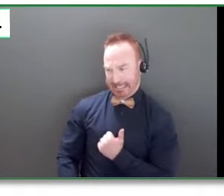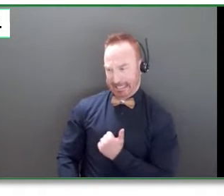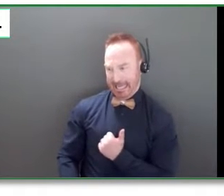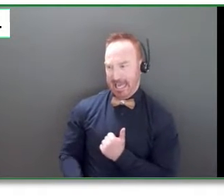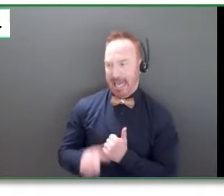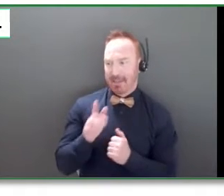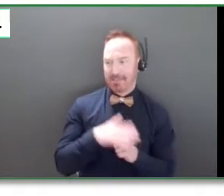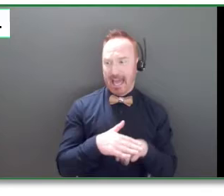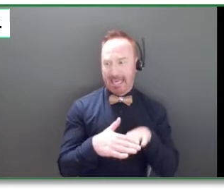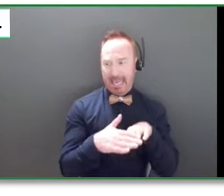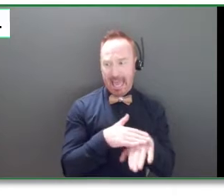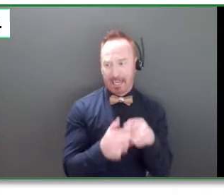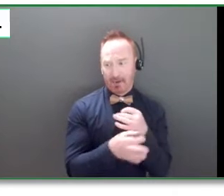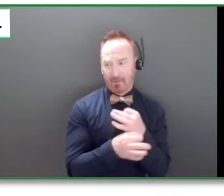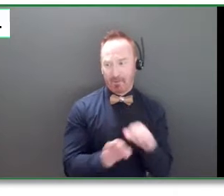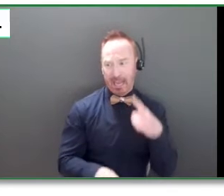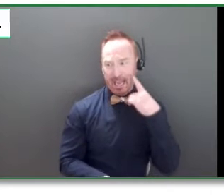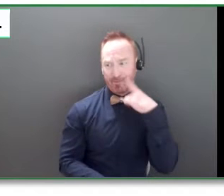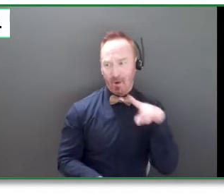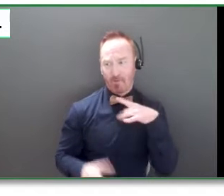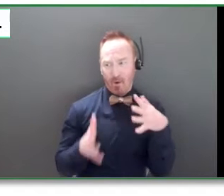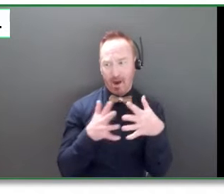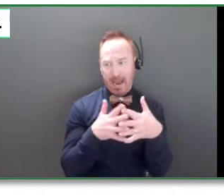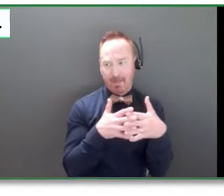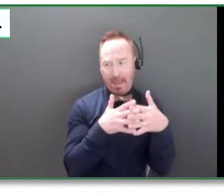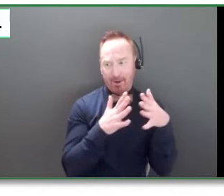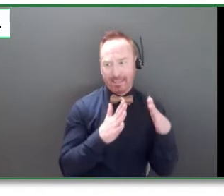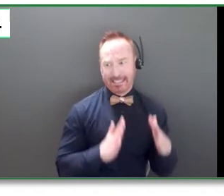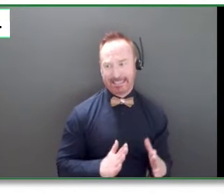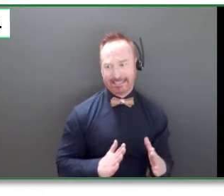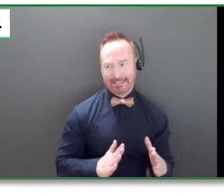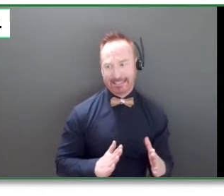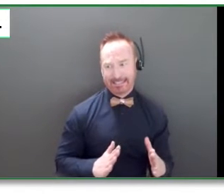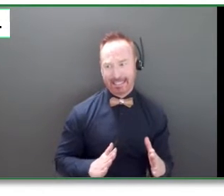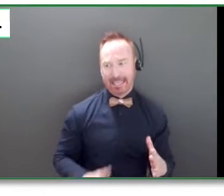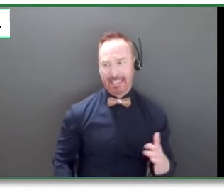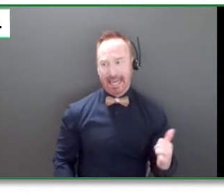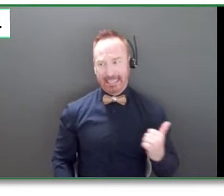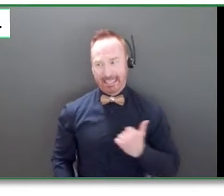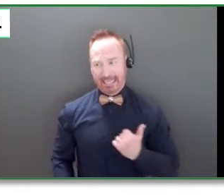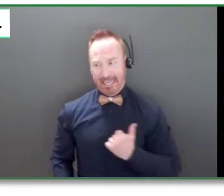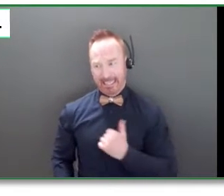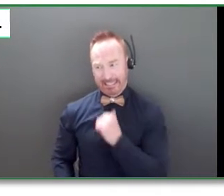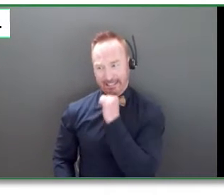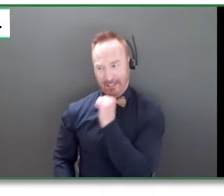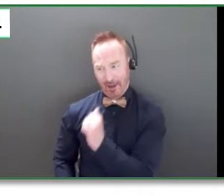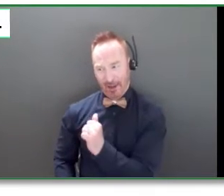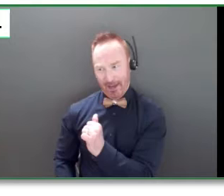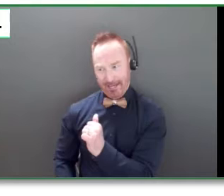US citizens. So I think as we consider accessibility